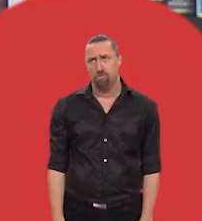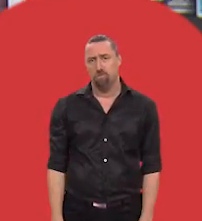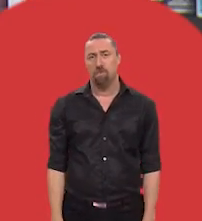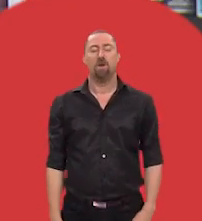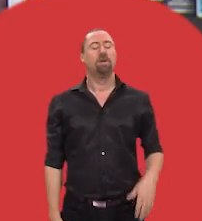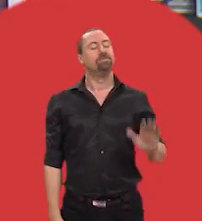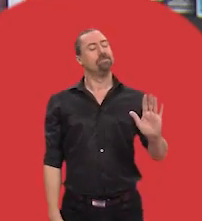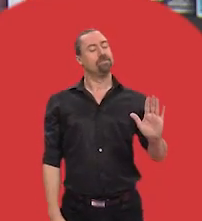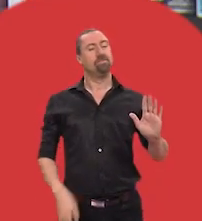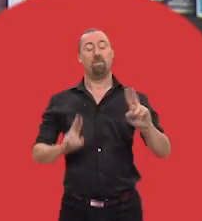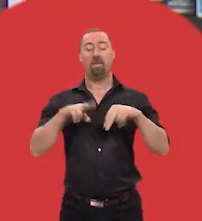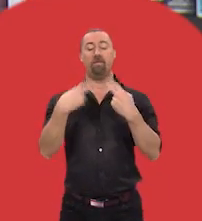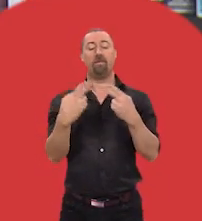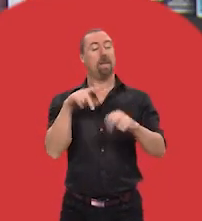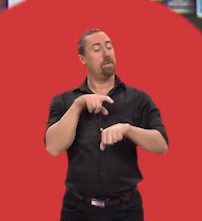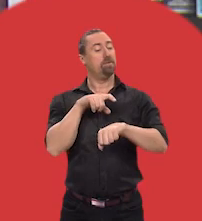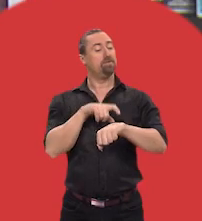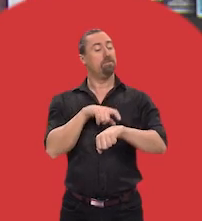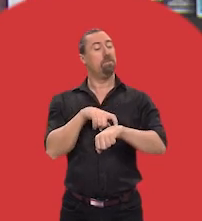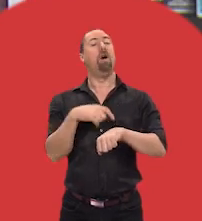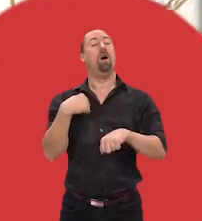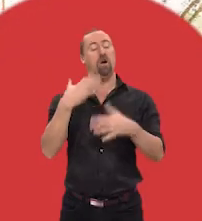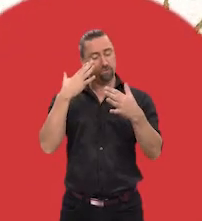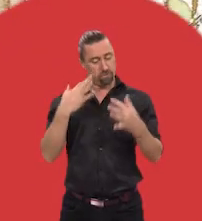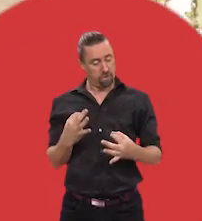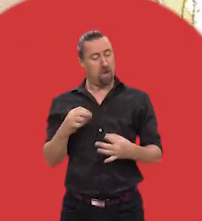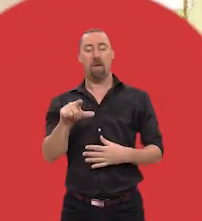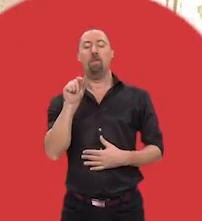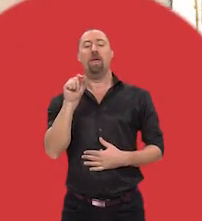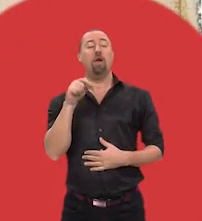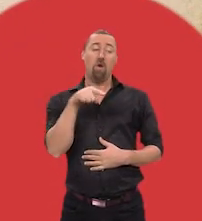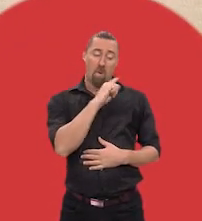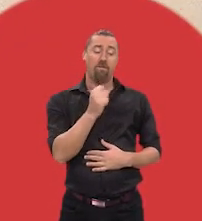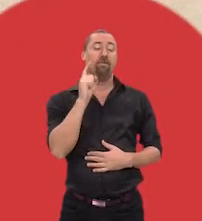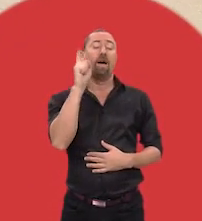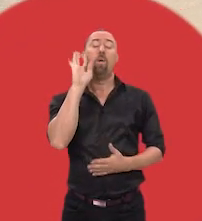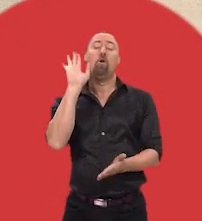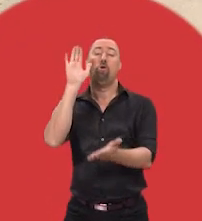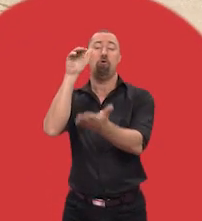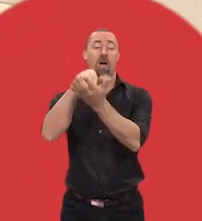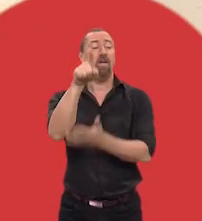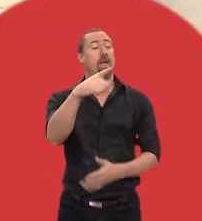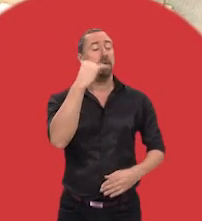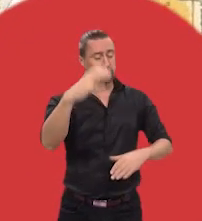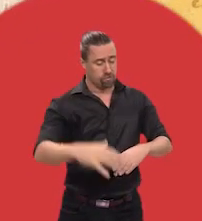This is family time and it's my turn to choose. You'll have fun once we get there. Now put on your shoes.